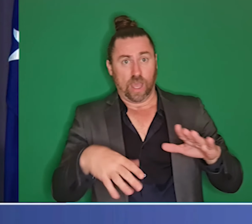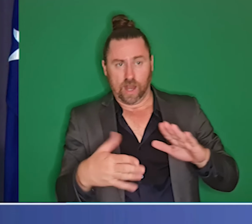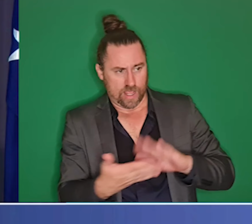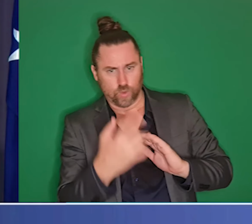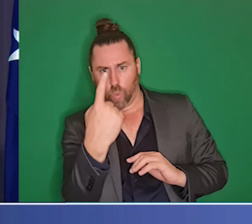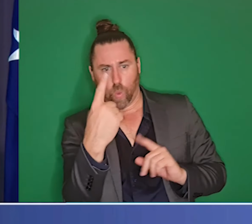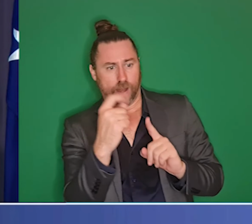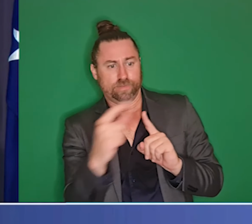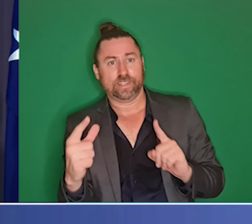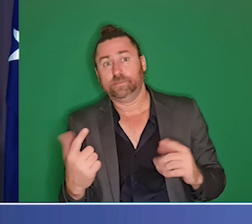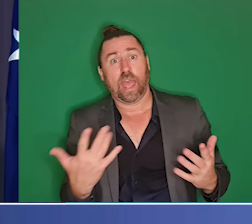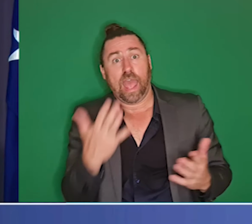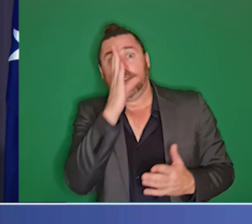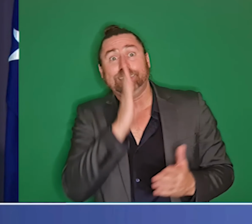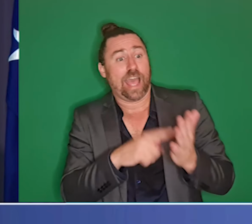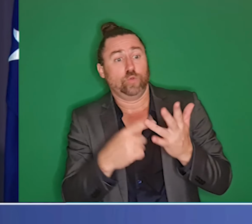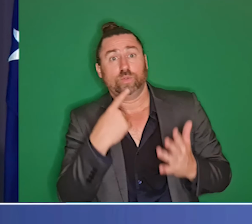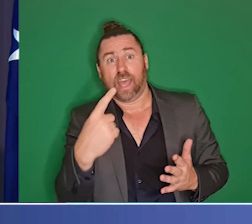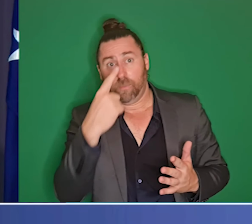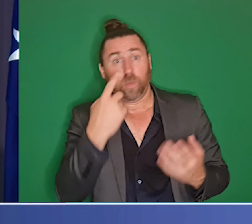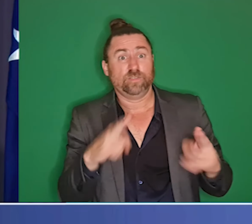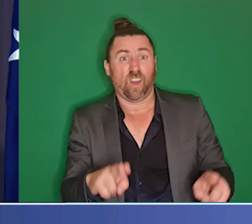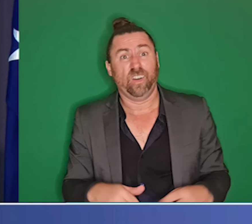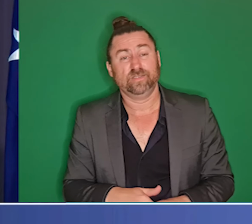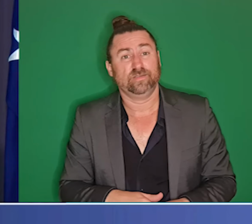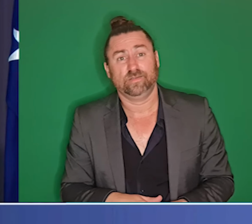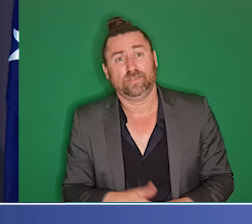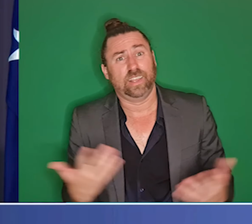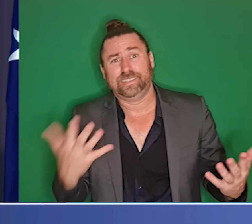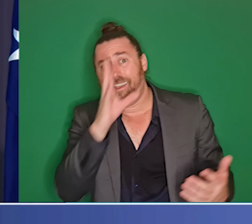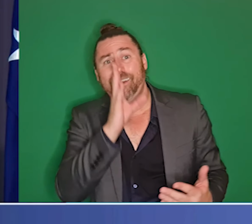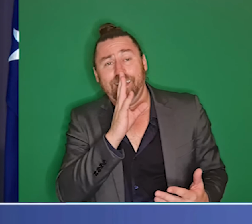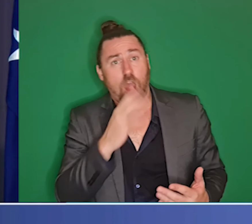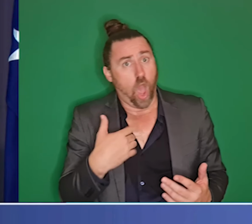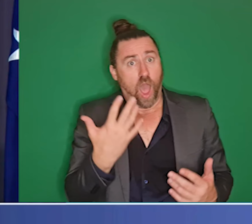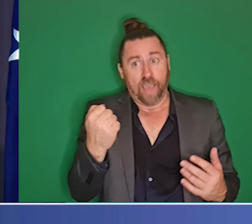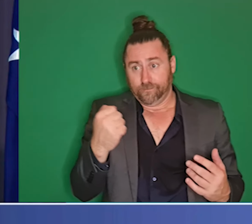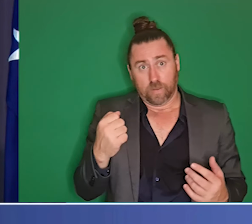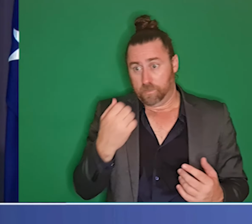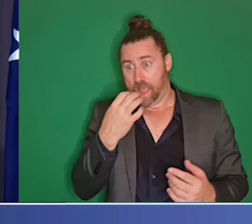but deaths will occur. I've actually asked my team to have a very close look at the deaths that have happened in the Omicron wave